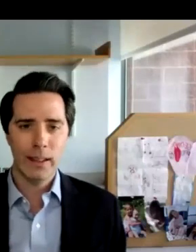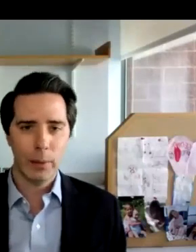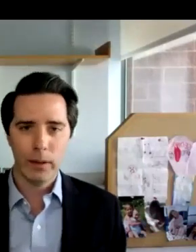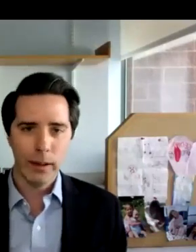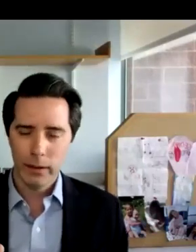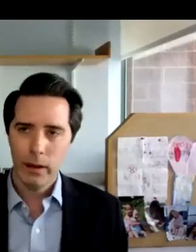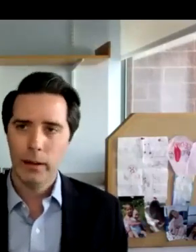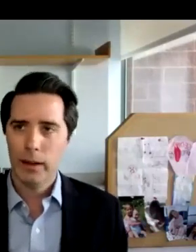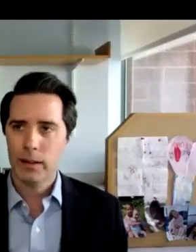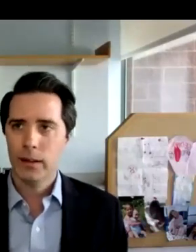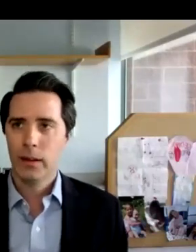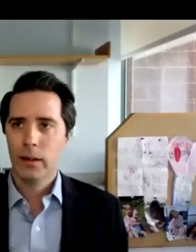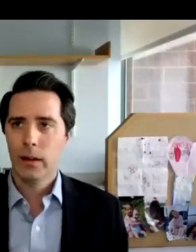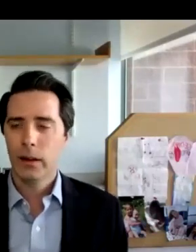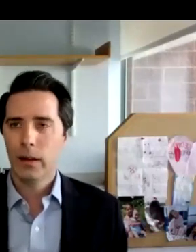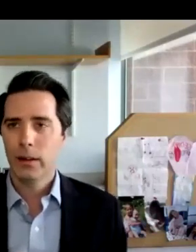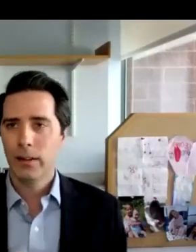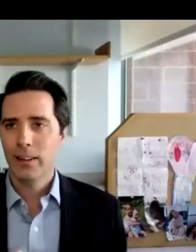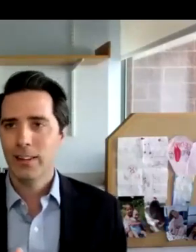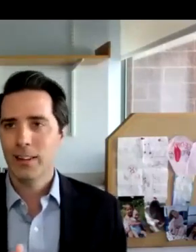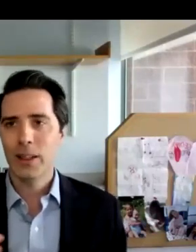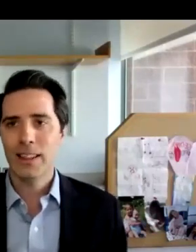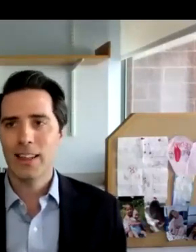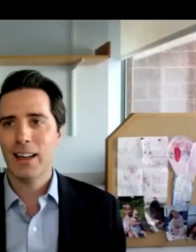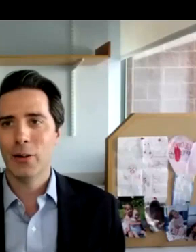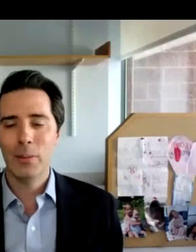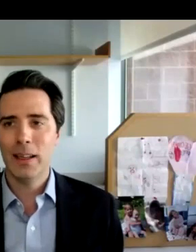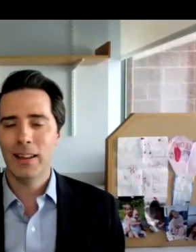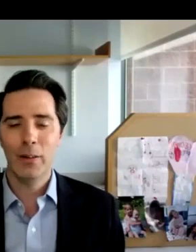separately and that's a